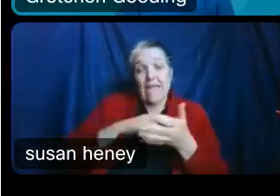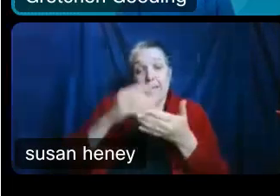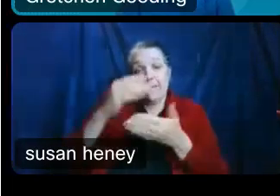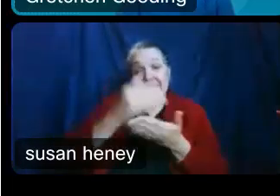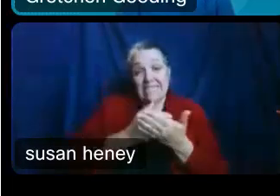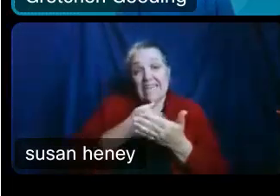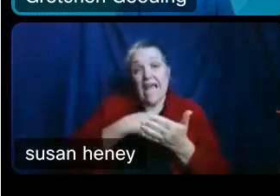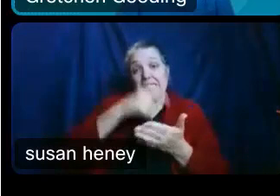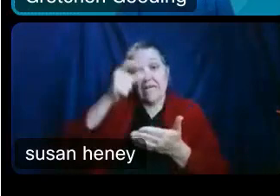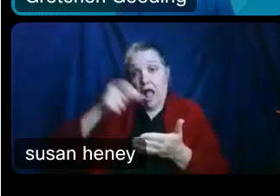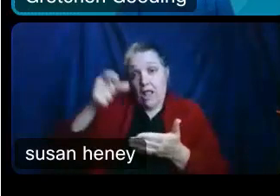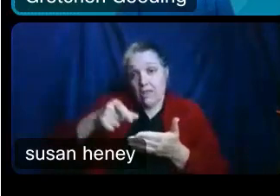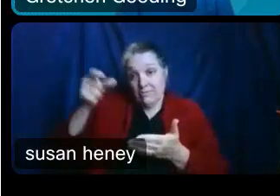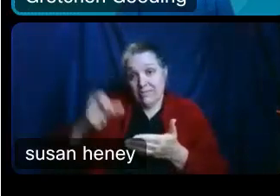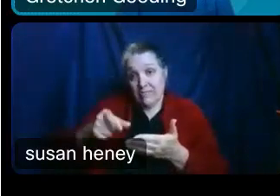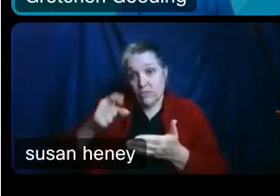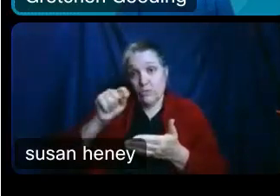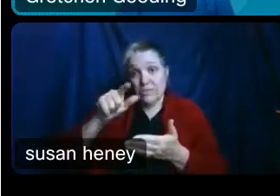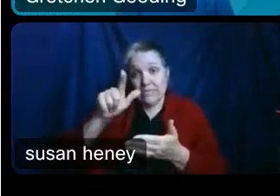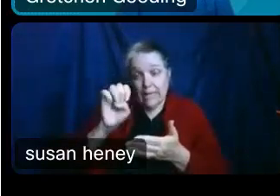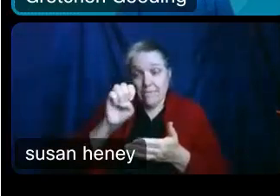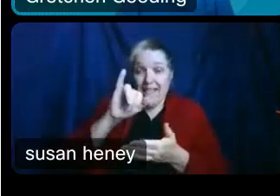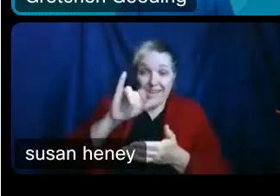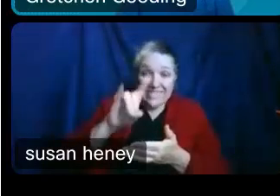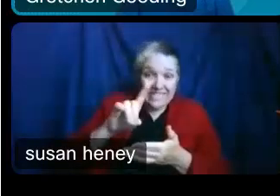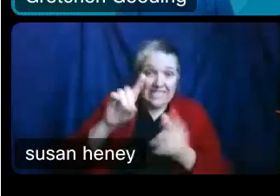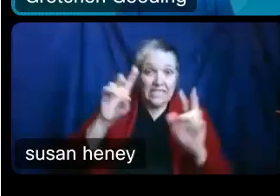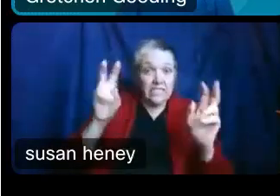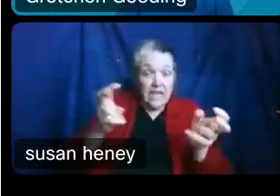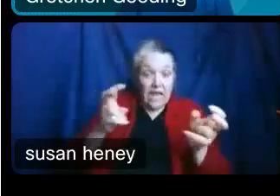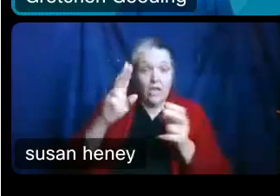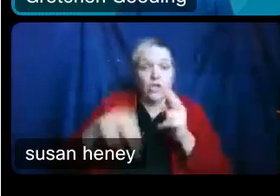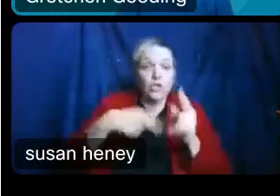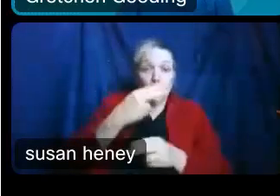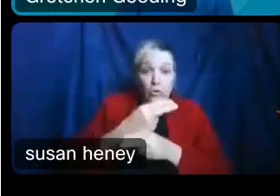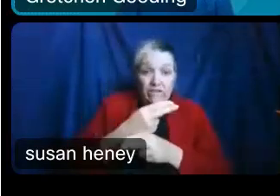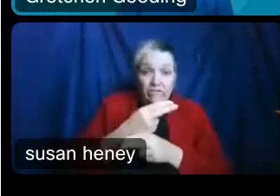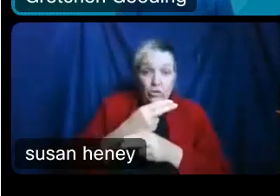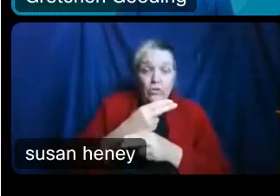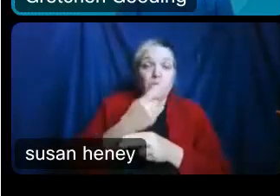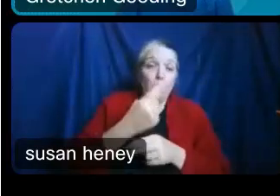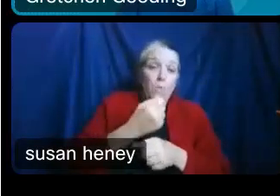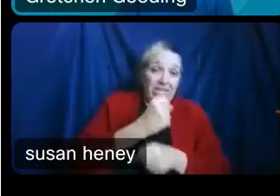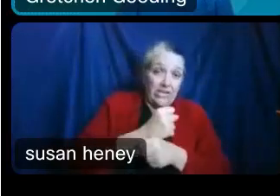ID, table title, table universe, one-year and 5-year availability. For all the detailed